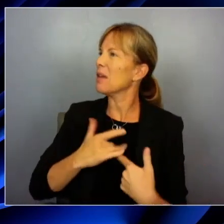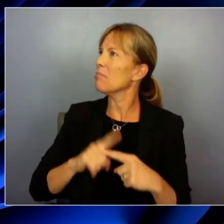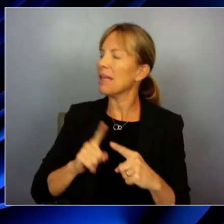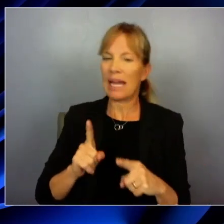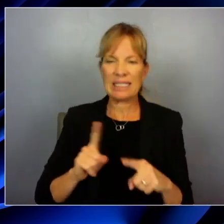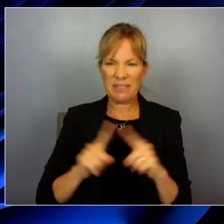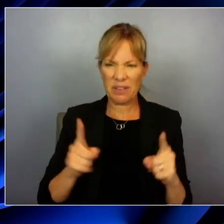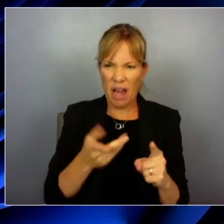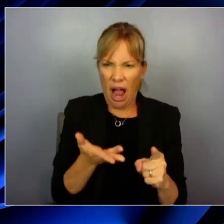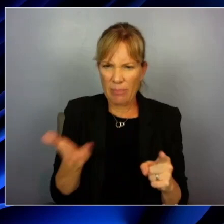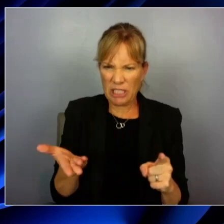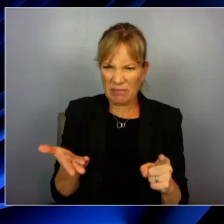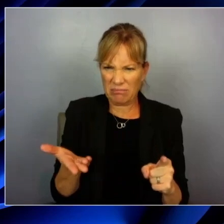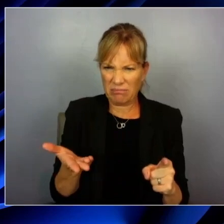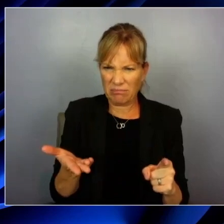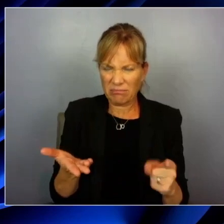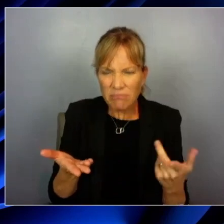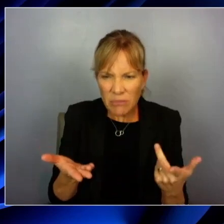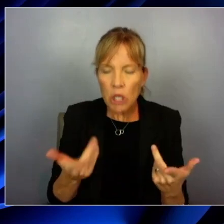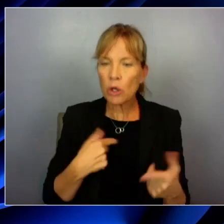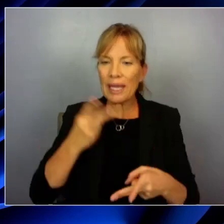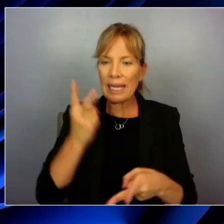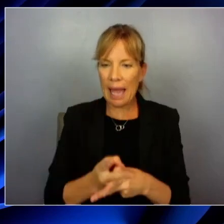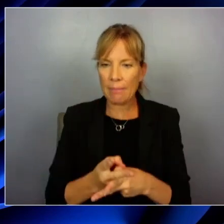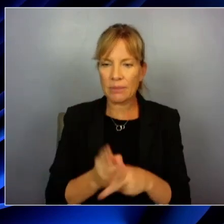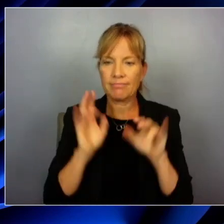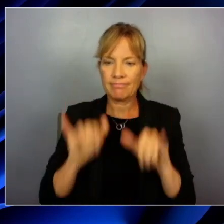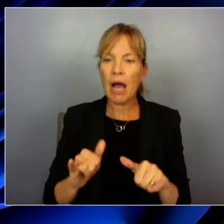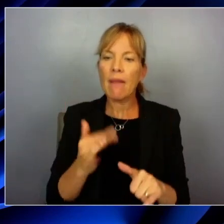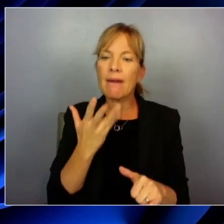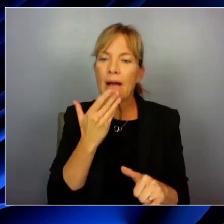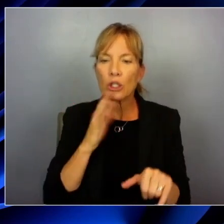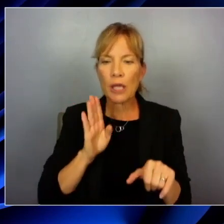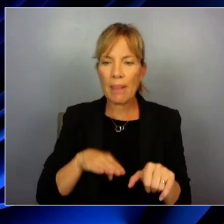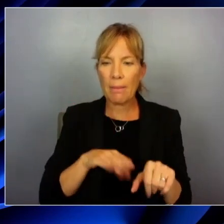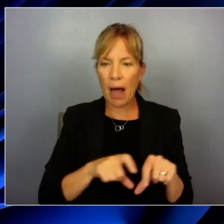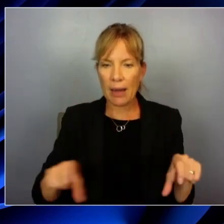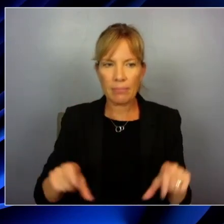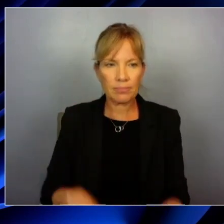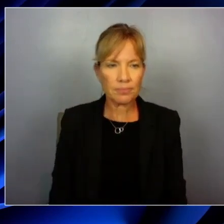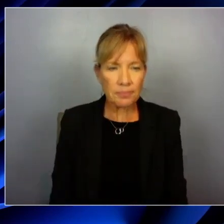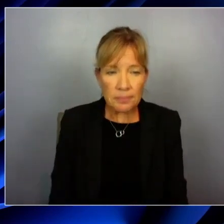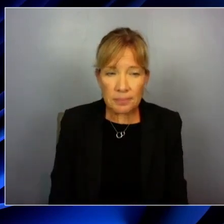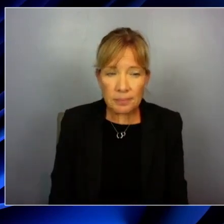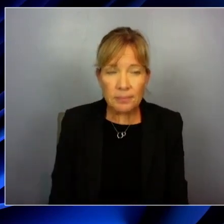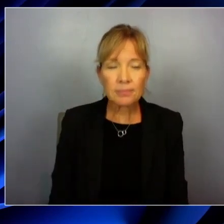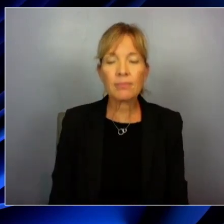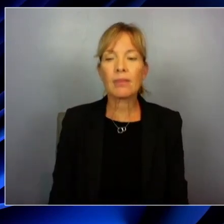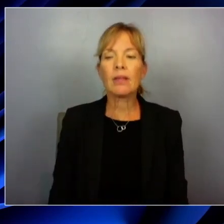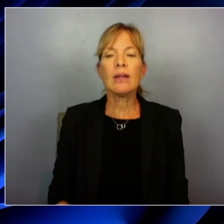And so we kept these colors down at the bottom and Hector. I know one of your favorite things to